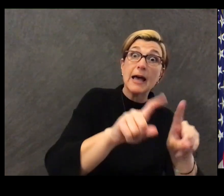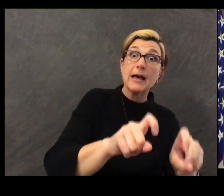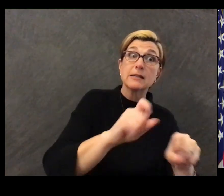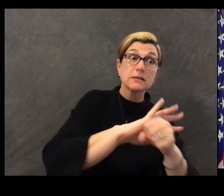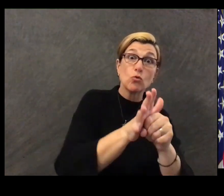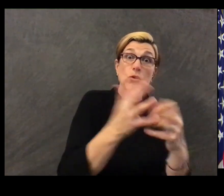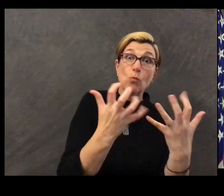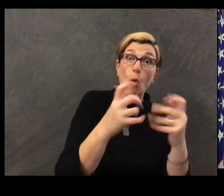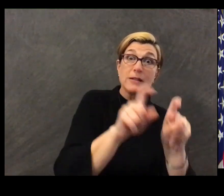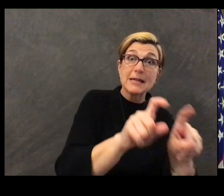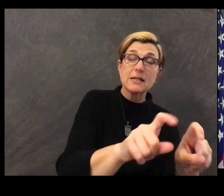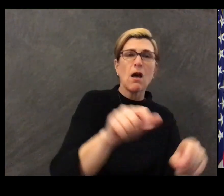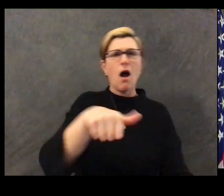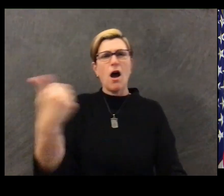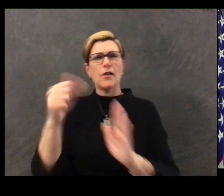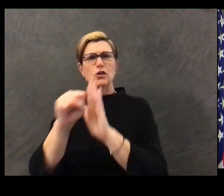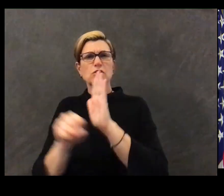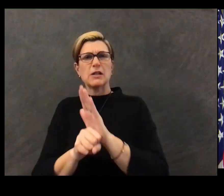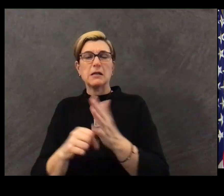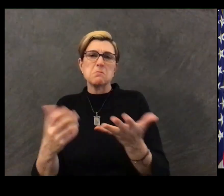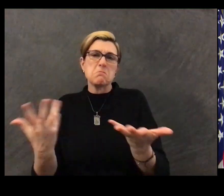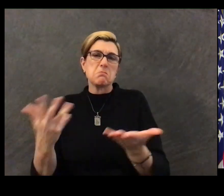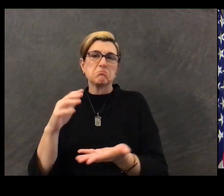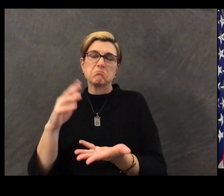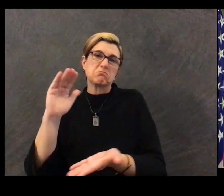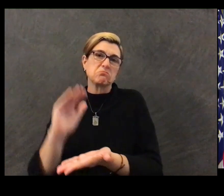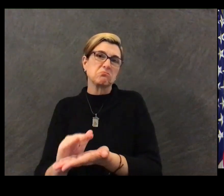are much less big than I am I will tell you and they're professionals but we